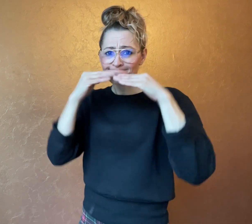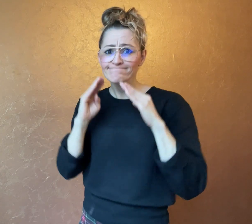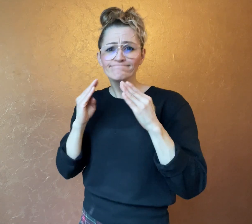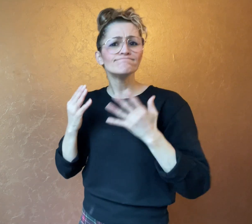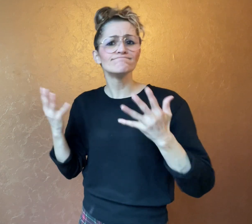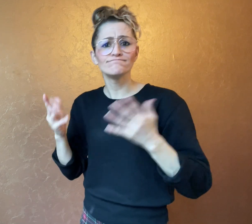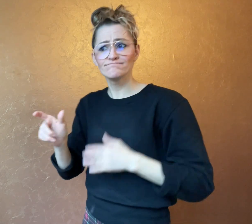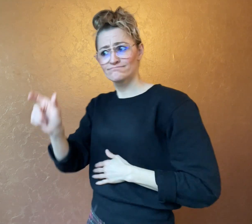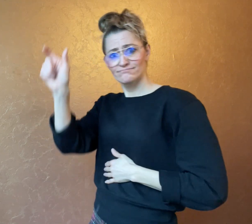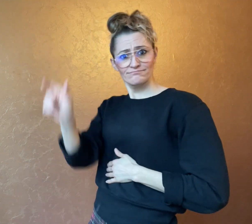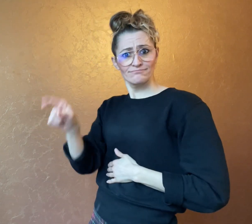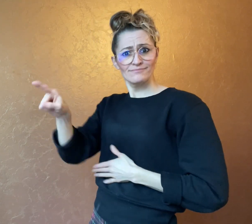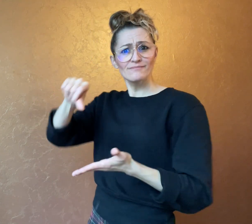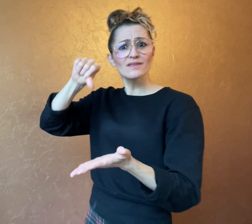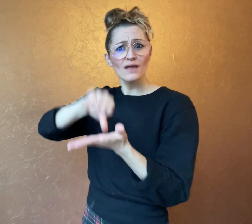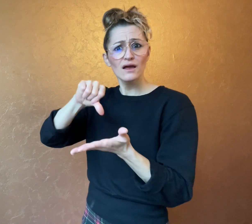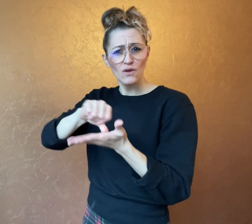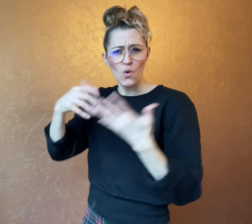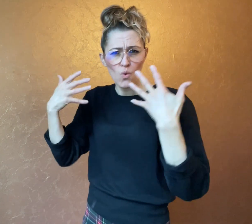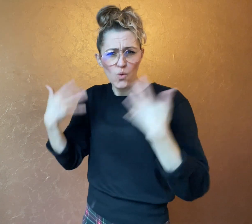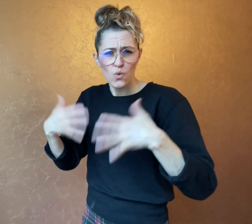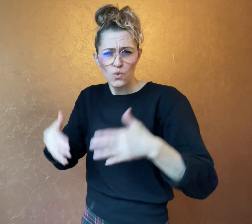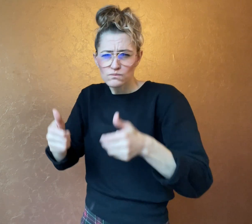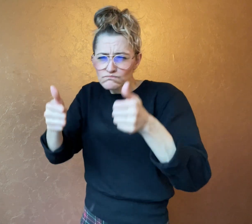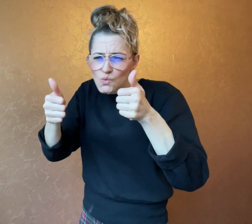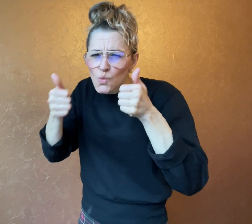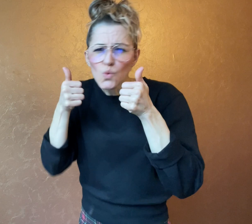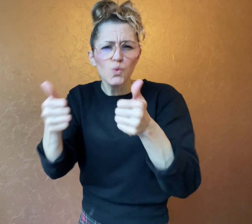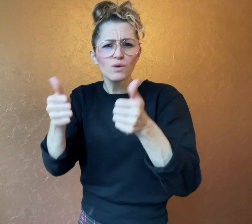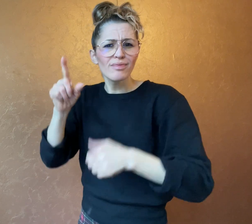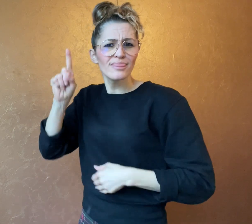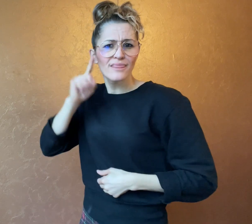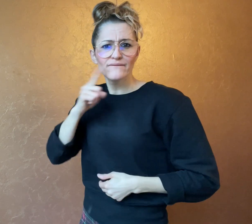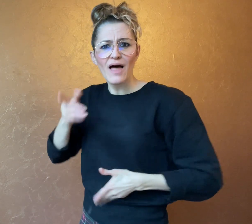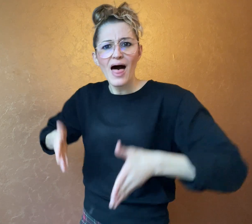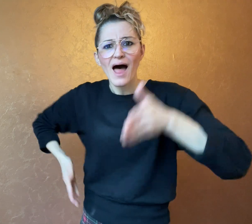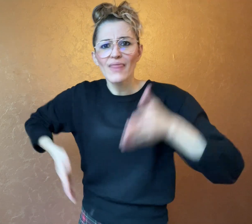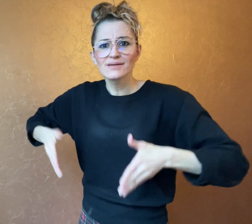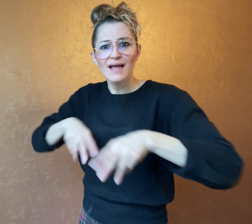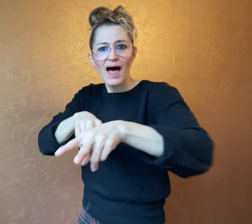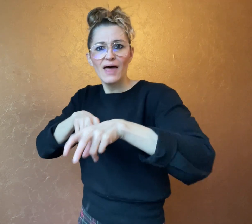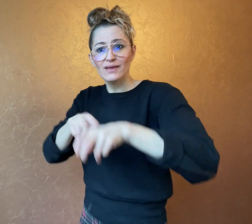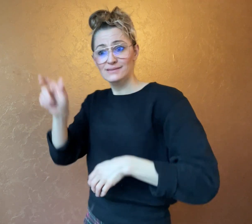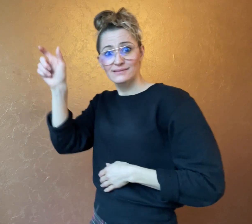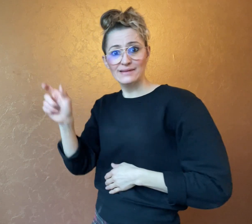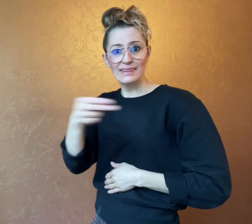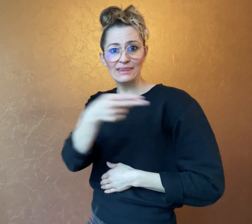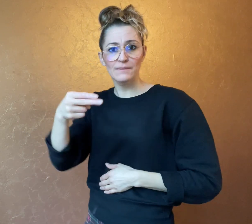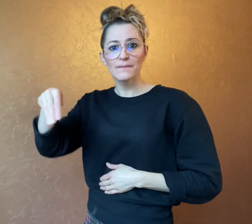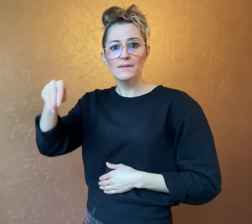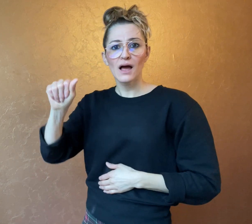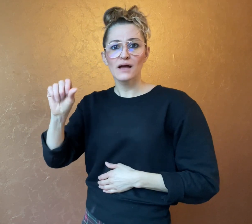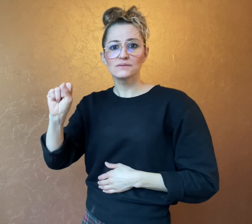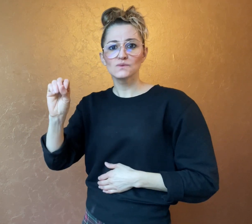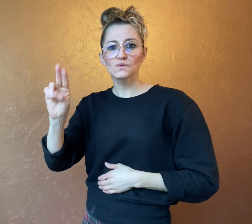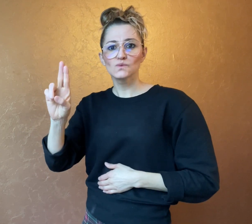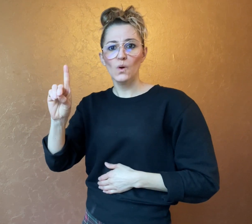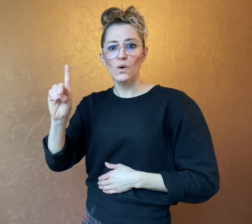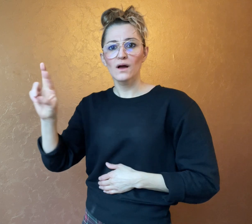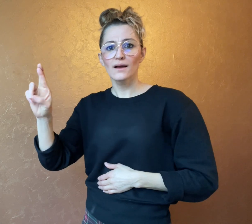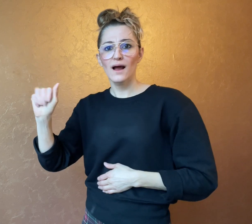has been published in Iran’s state-run news. Despite winning